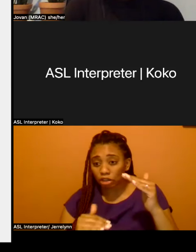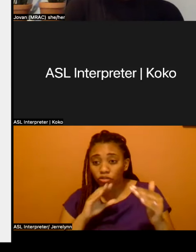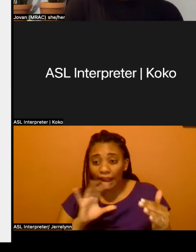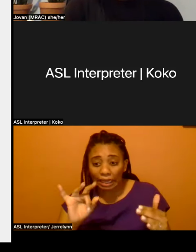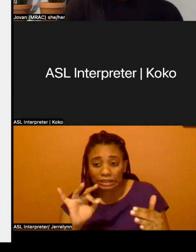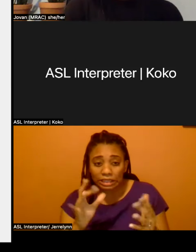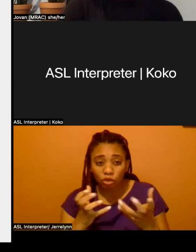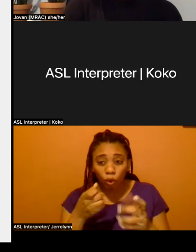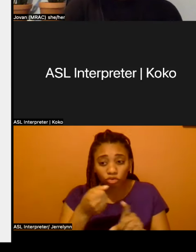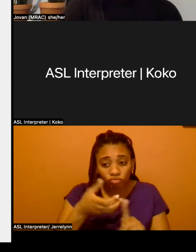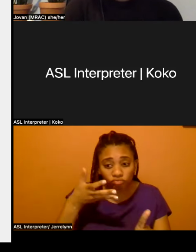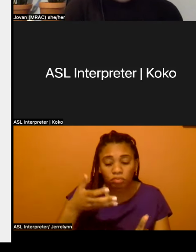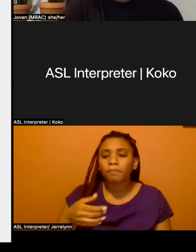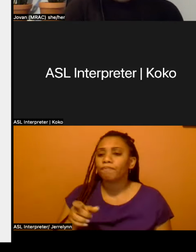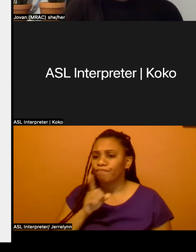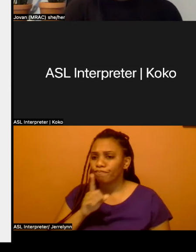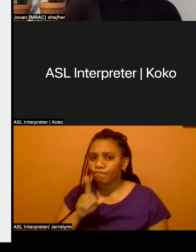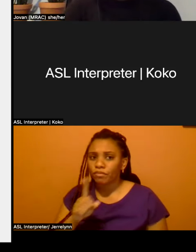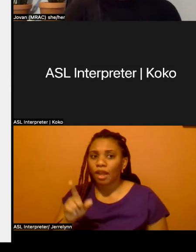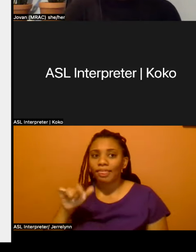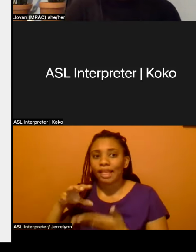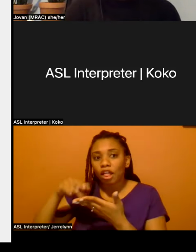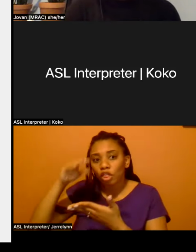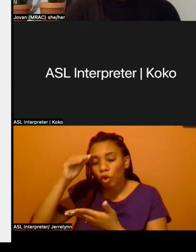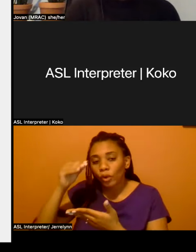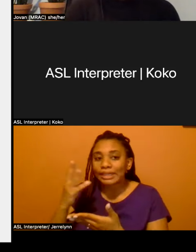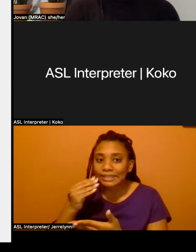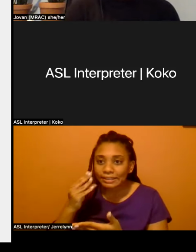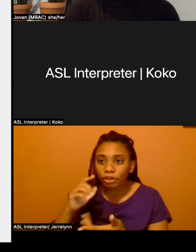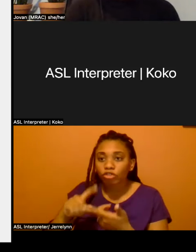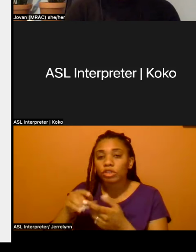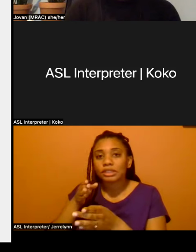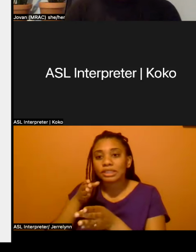the cohort experience learning opportunities, professional development opportunities,